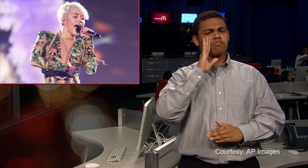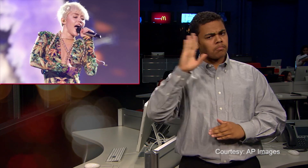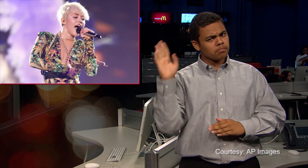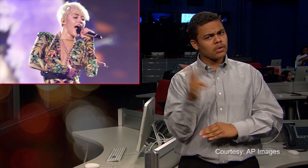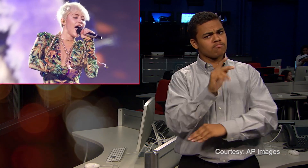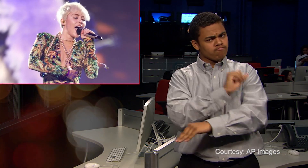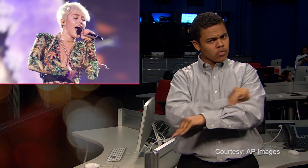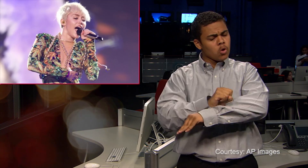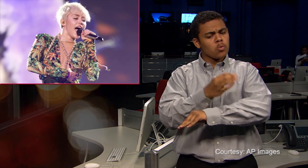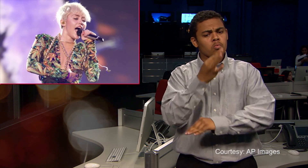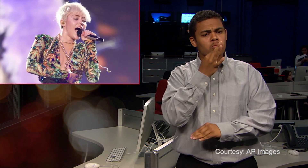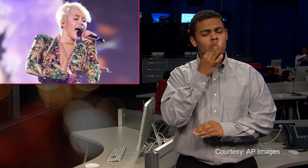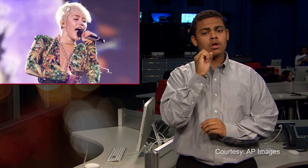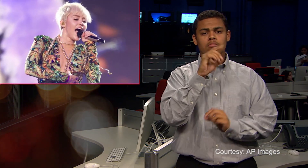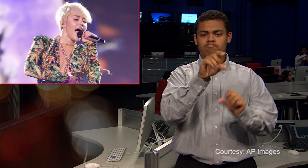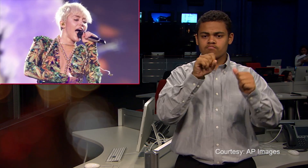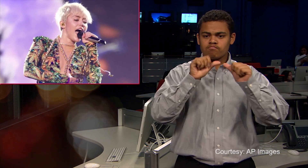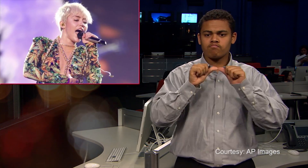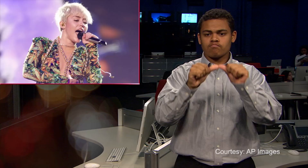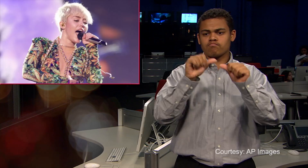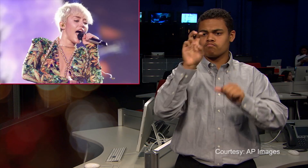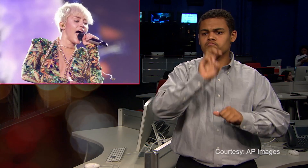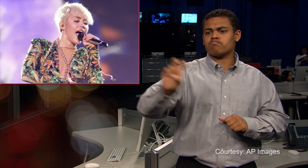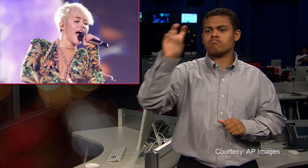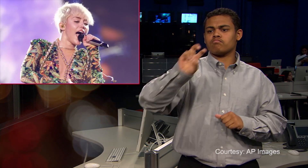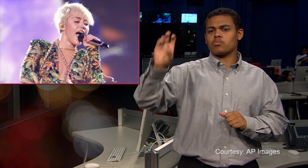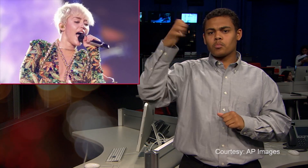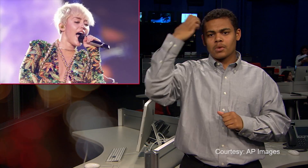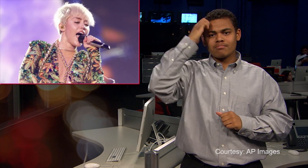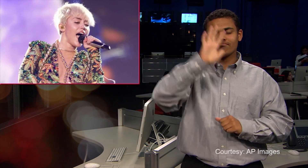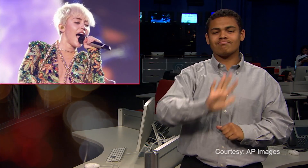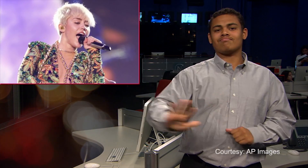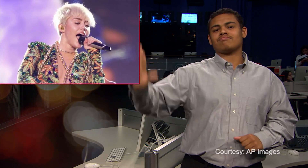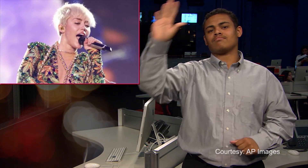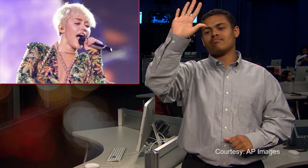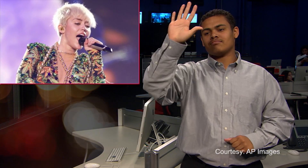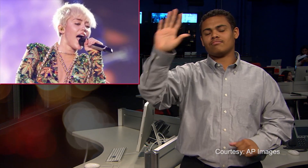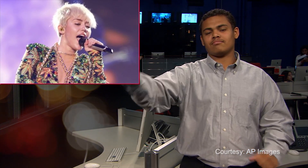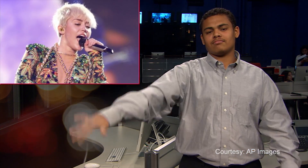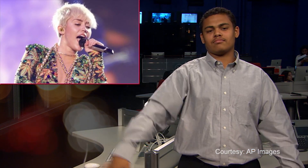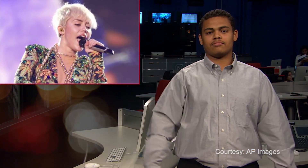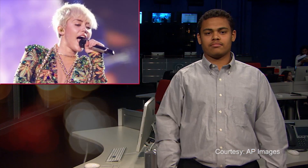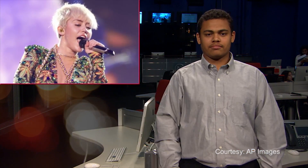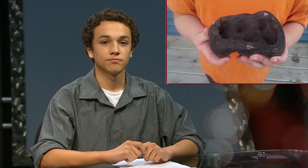BE BACK ON STAGE SOON AND THE EUROPEAN LEG OF THE TOUR WILL CONTINUE AS PLANNED.